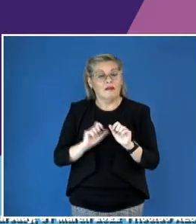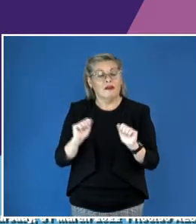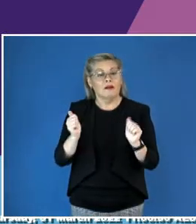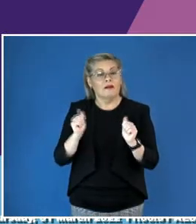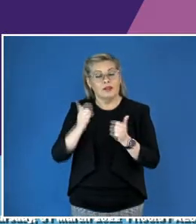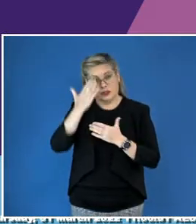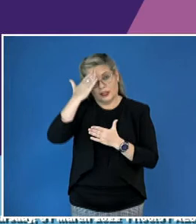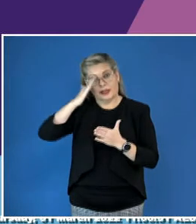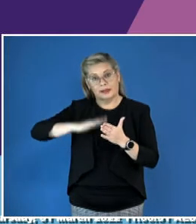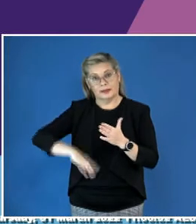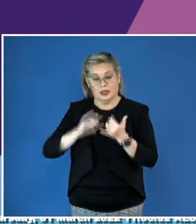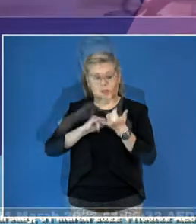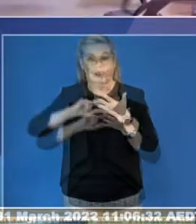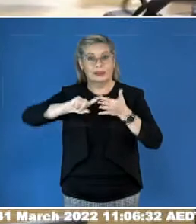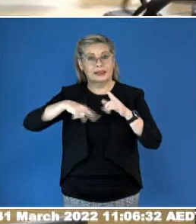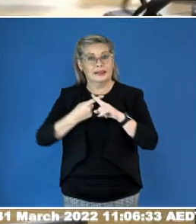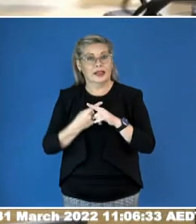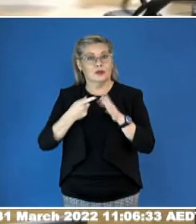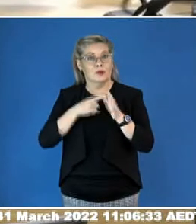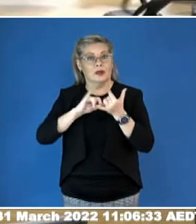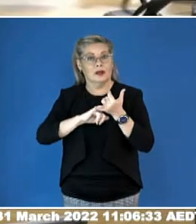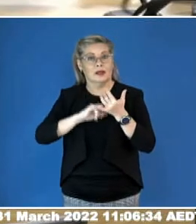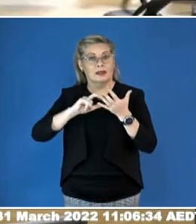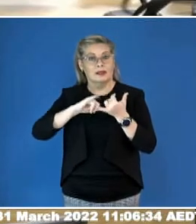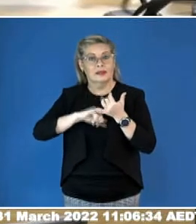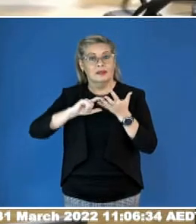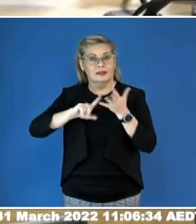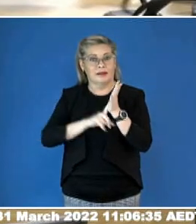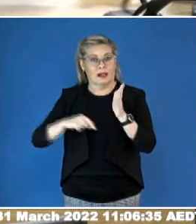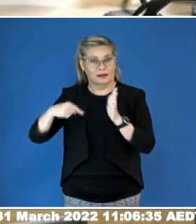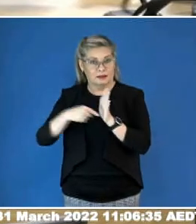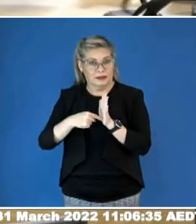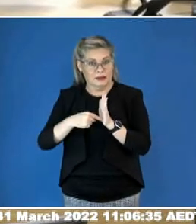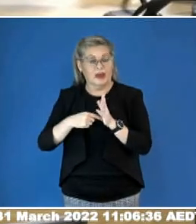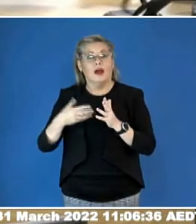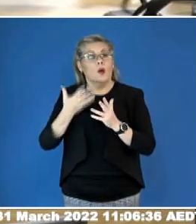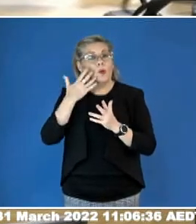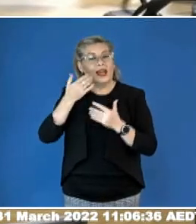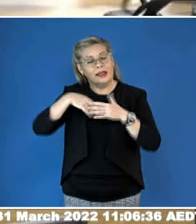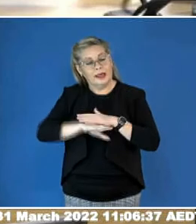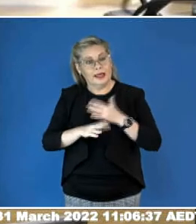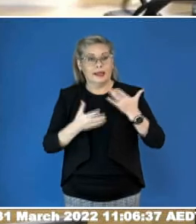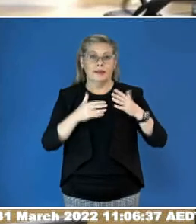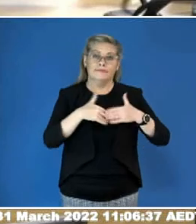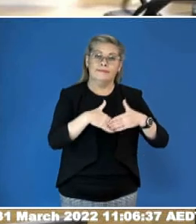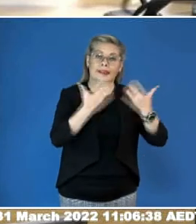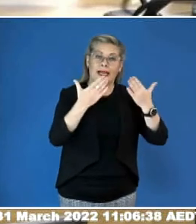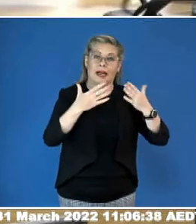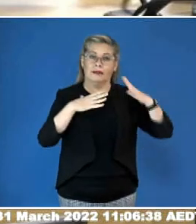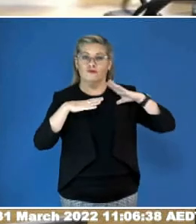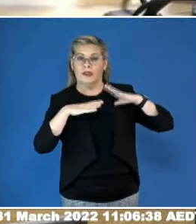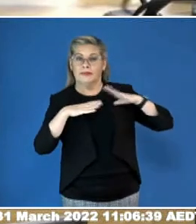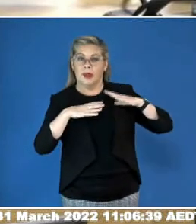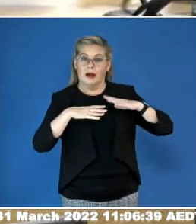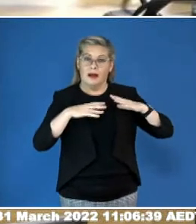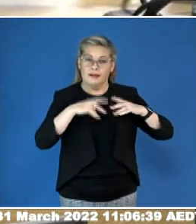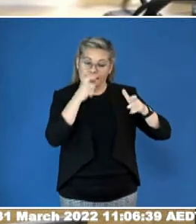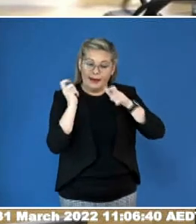2018. Niky and Niky's Mum pre-recorded their evidence with Ms Eastman on 6 August 2021.